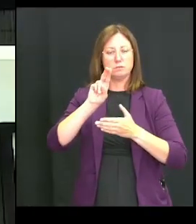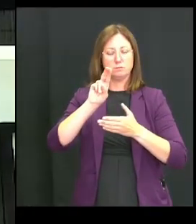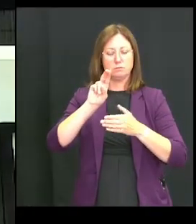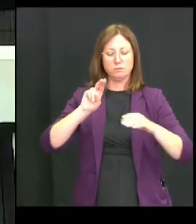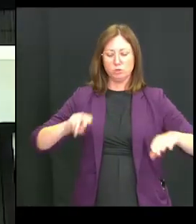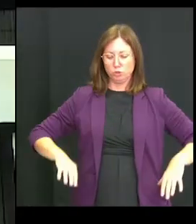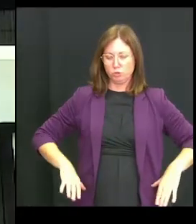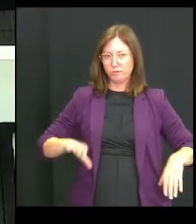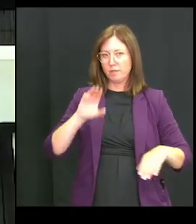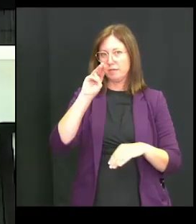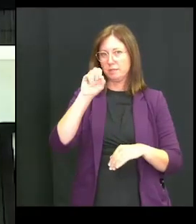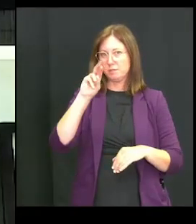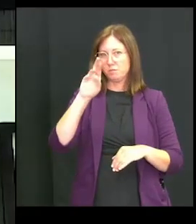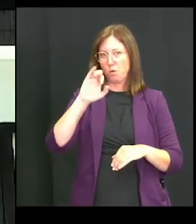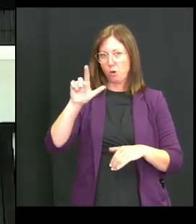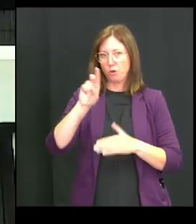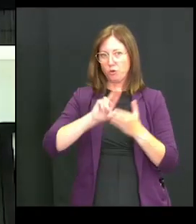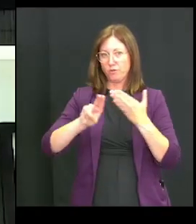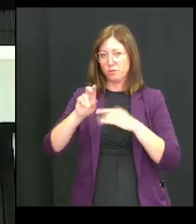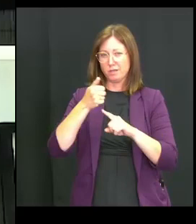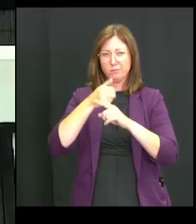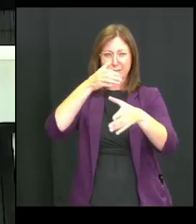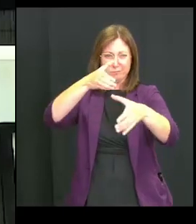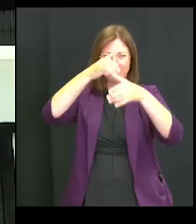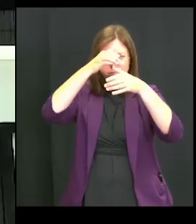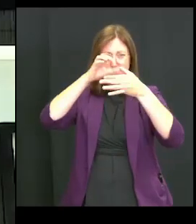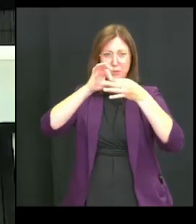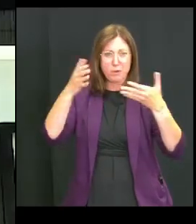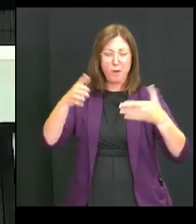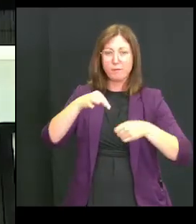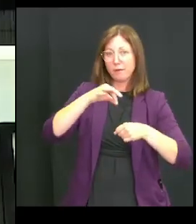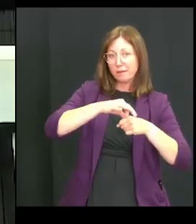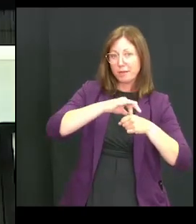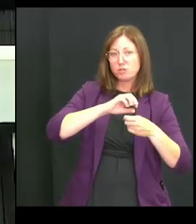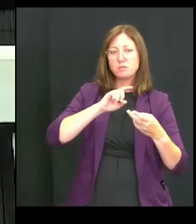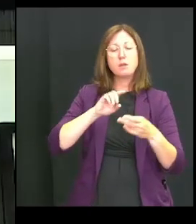Scott brings a wealth of knowledge in the study of elections, voting and public opinion